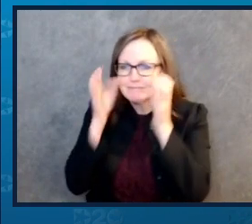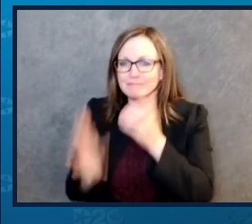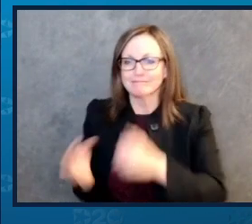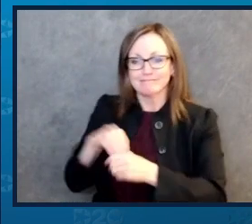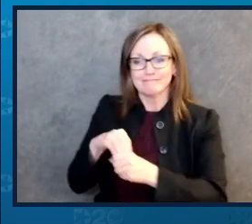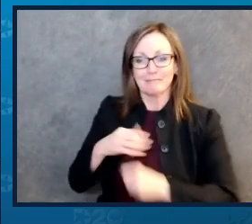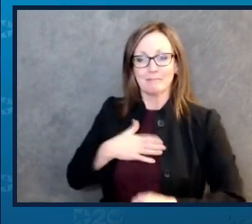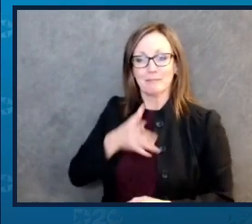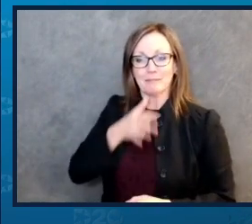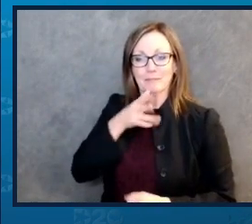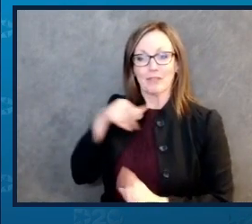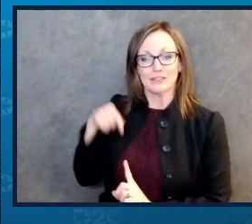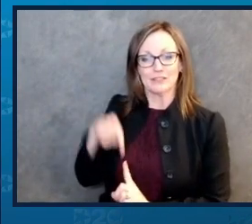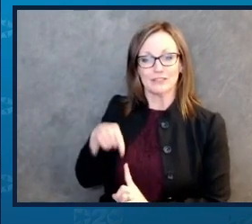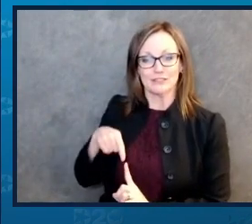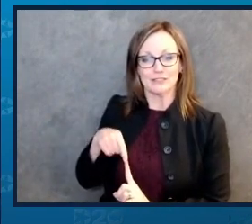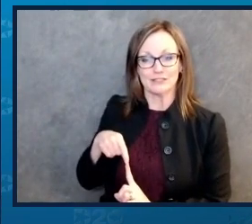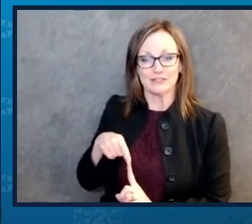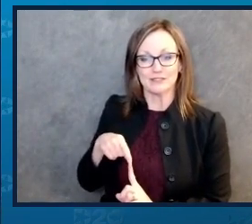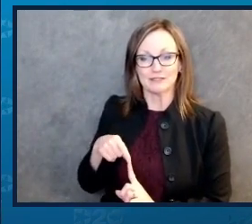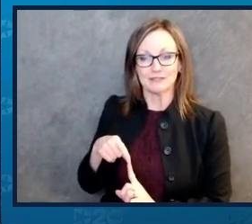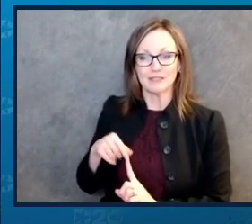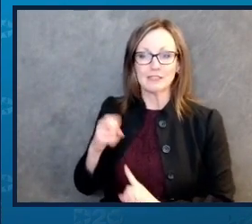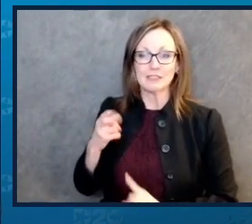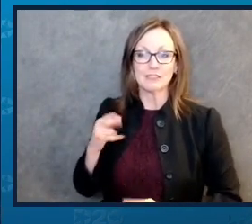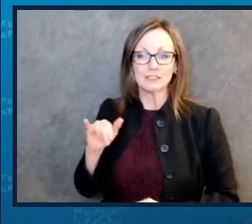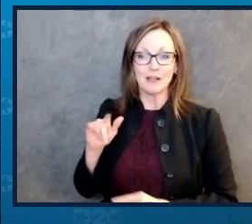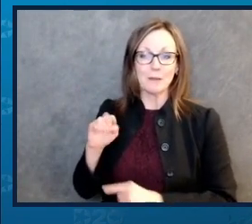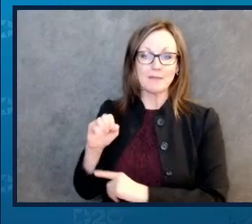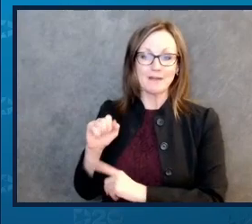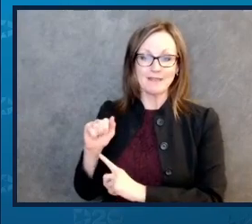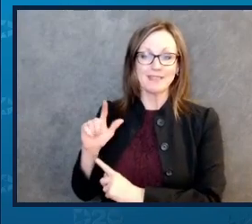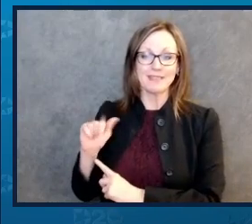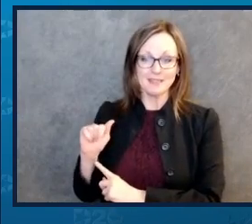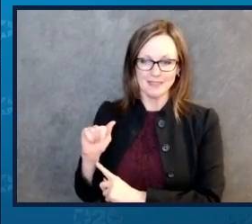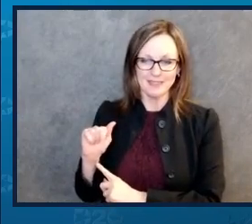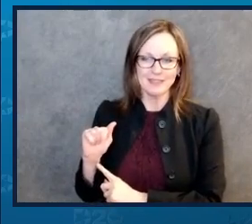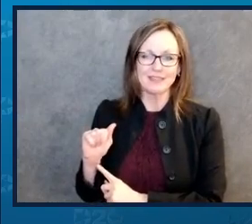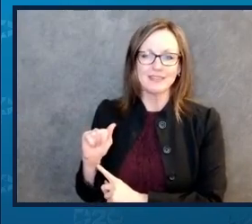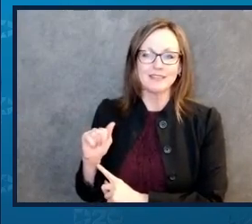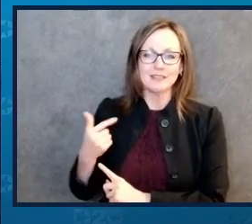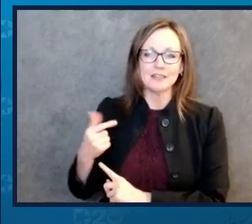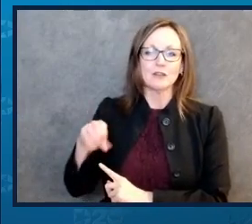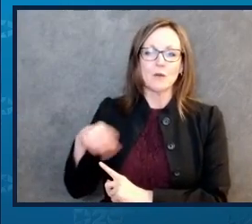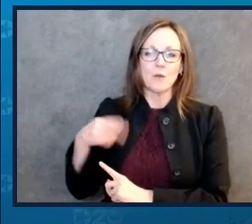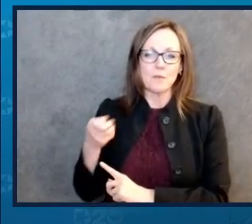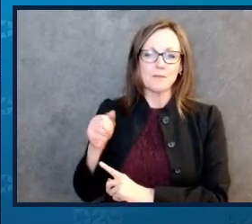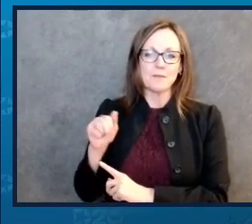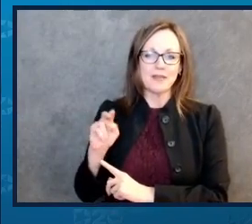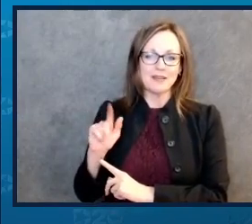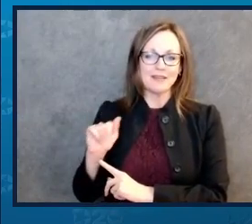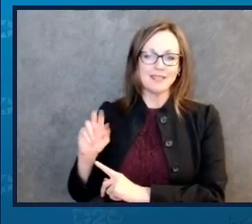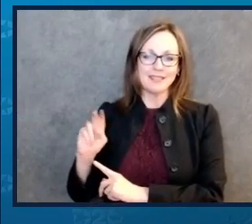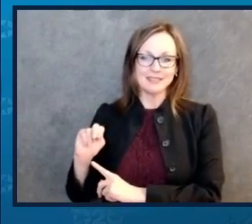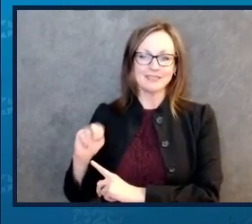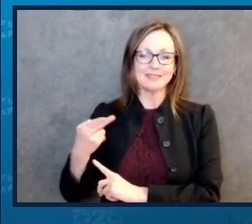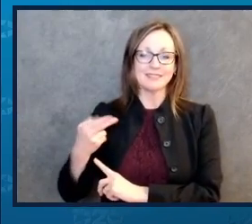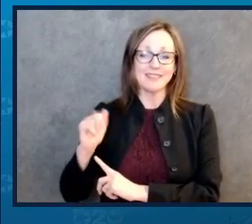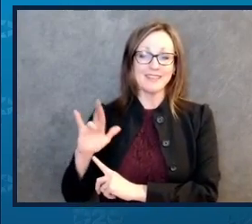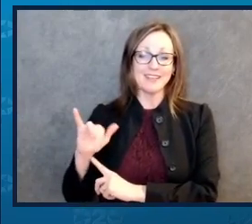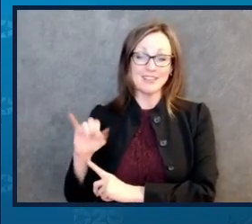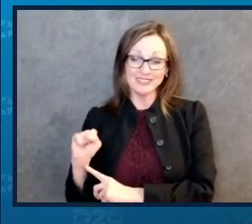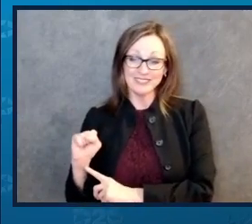SHE CAME HERE FROM INDIA AT AGE